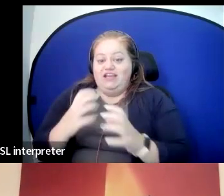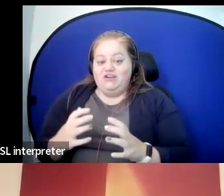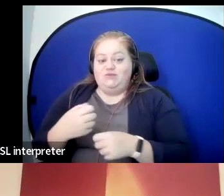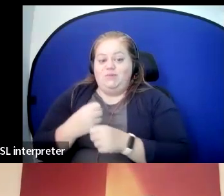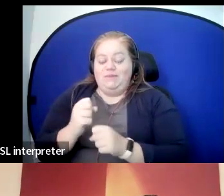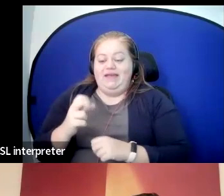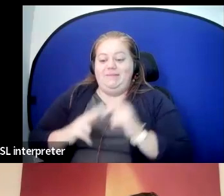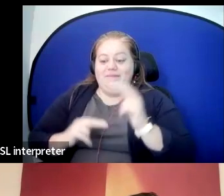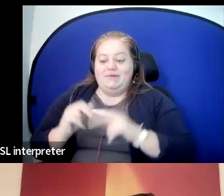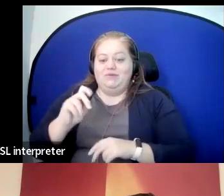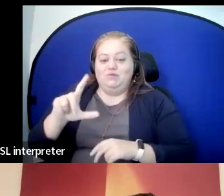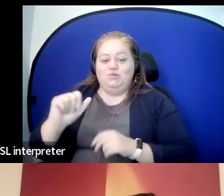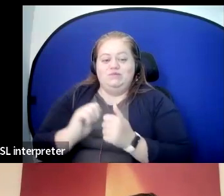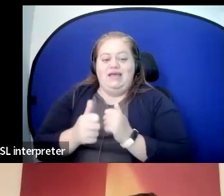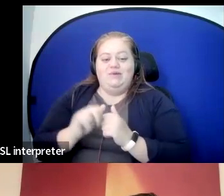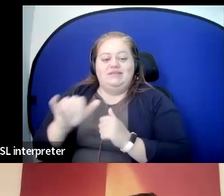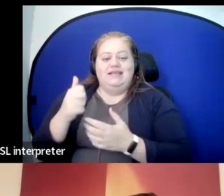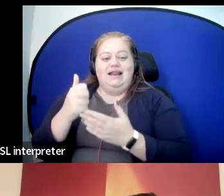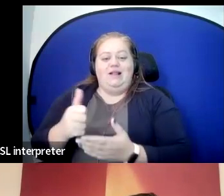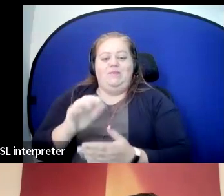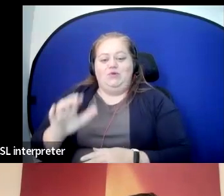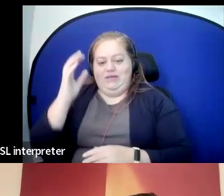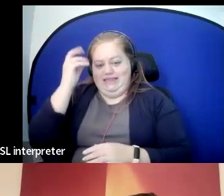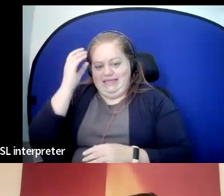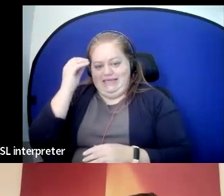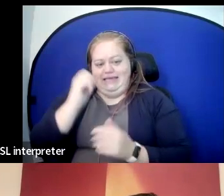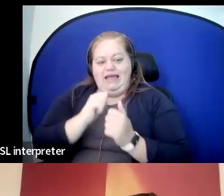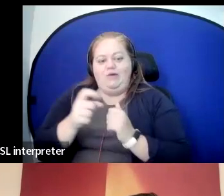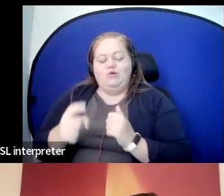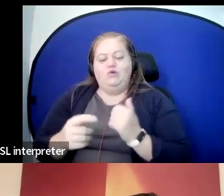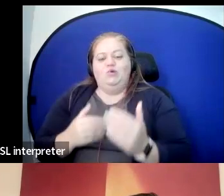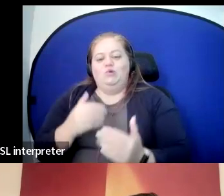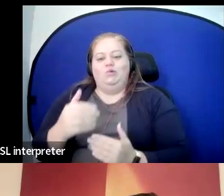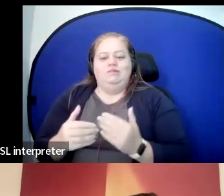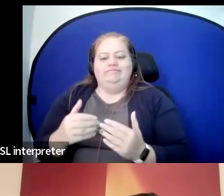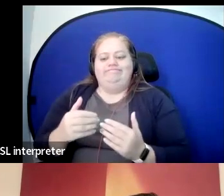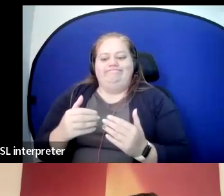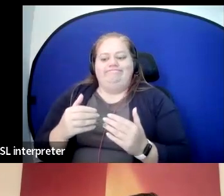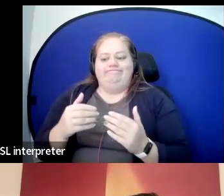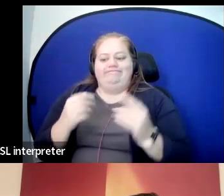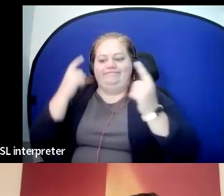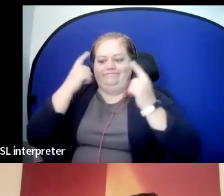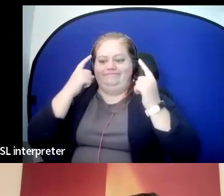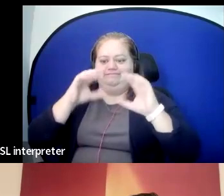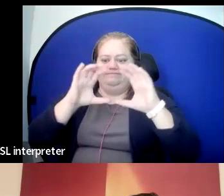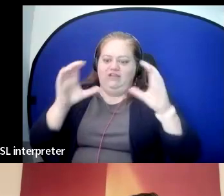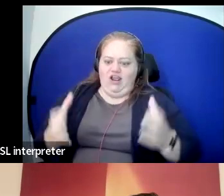how does this play into your thinking? And how do you go about tackling such a sticky question?